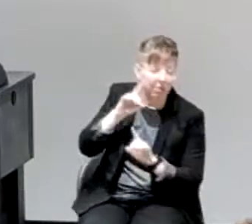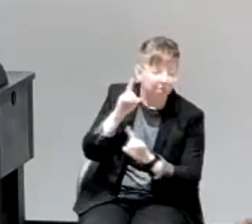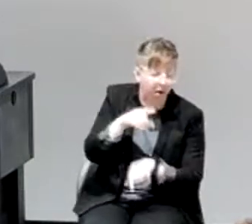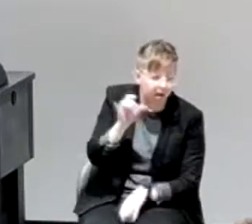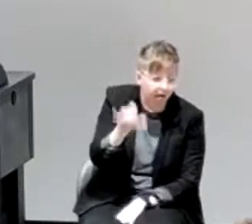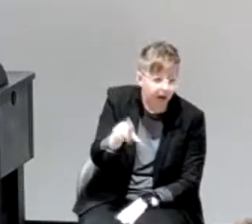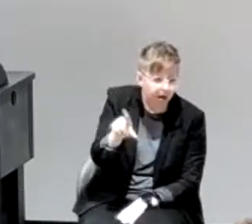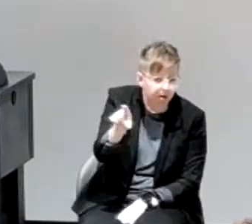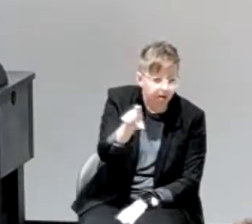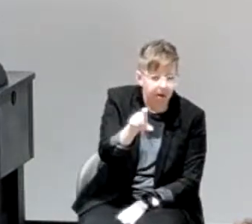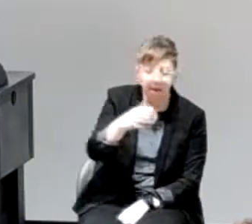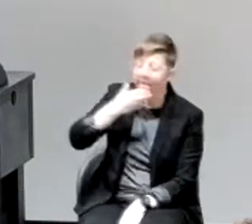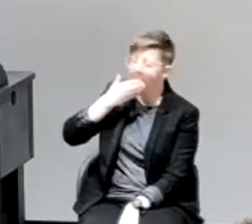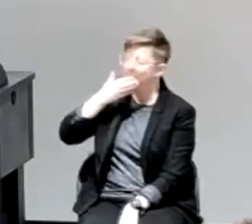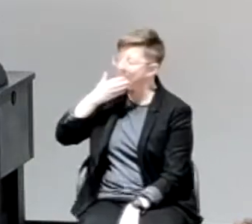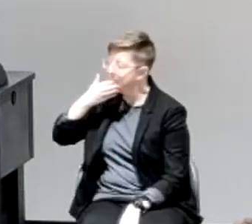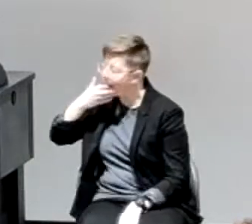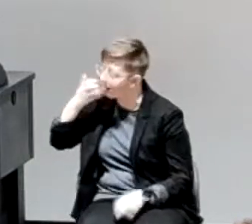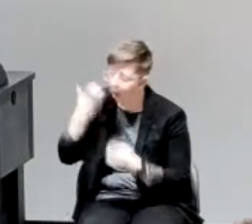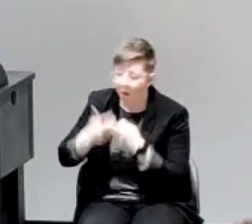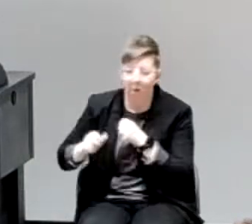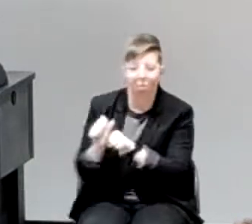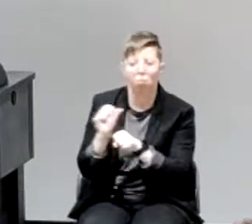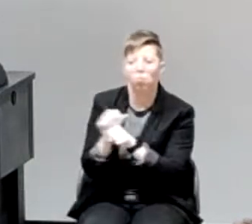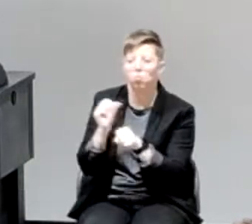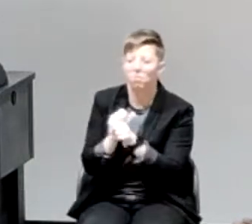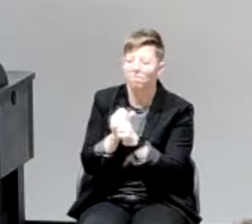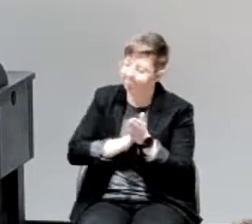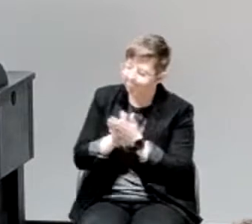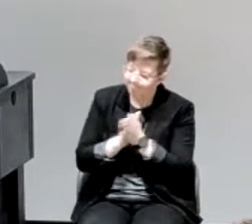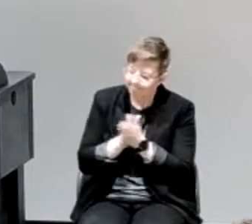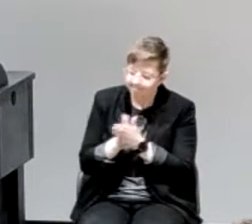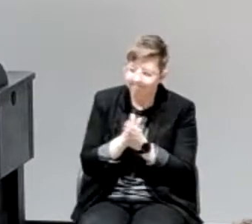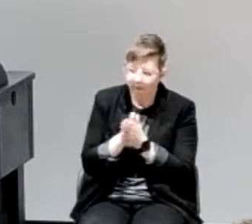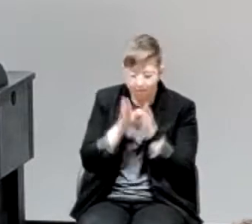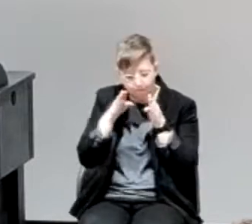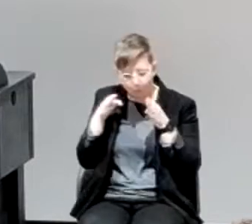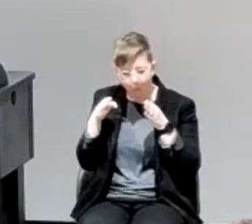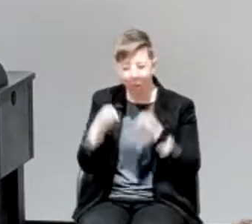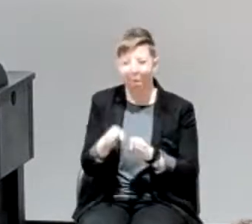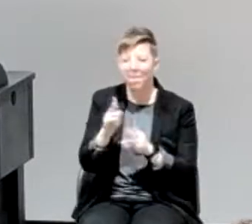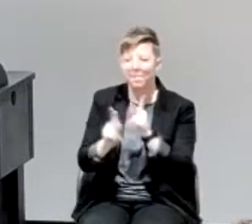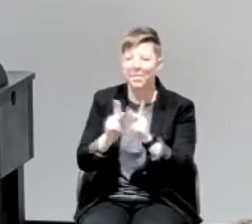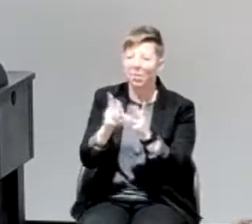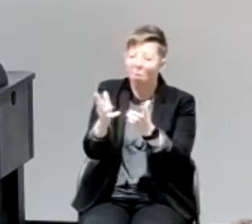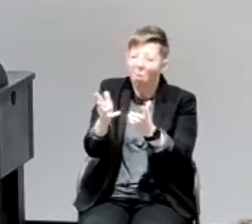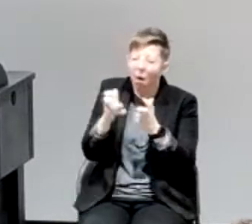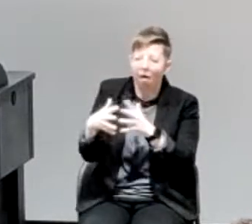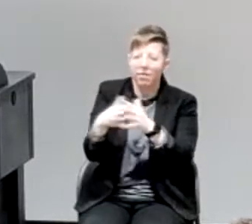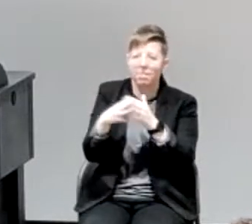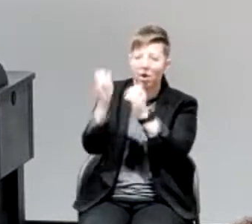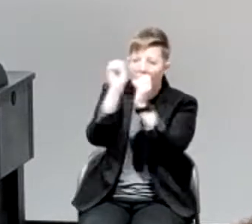Service sector did not rely on educational attainment for success. Who responded to that magnet